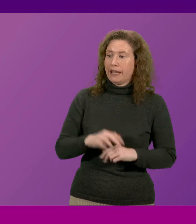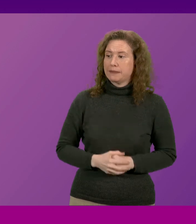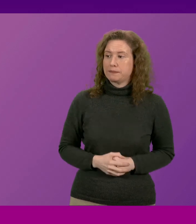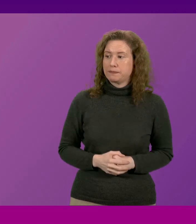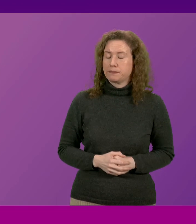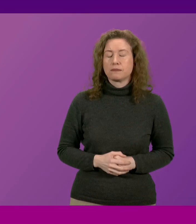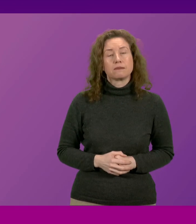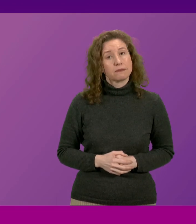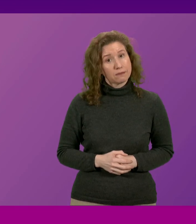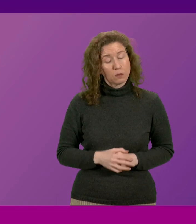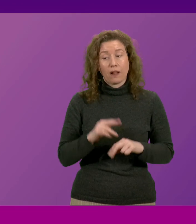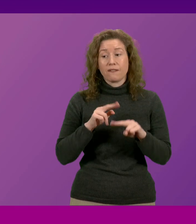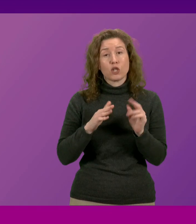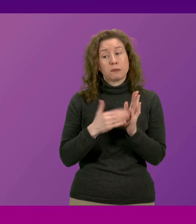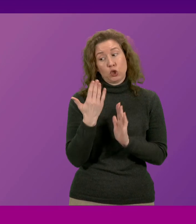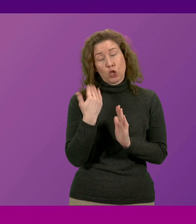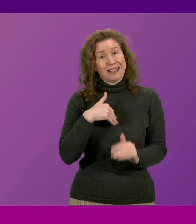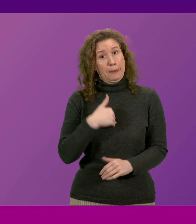As the First Minister just admitted, Scottish Government figures this week